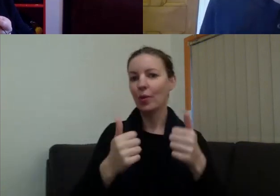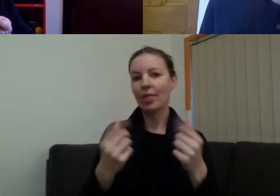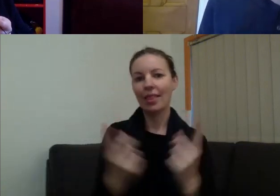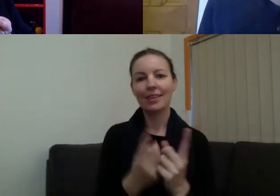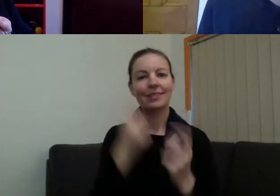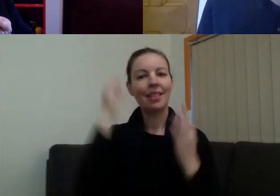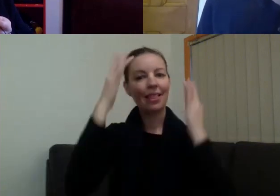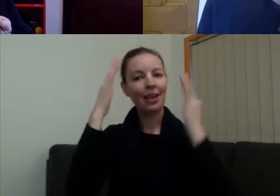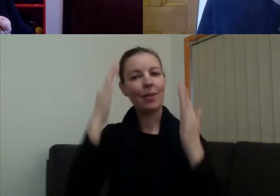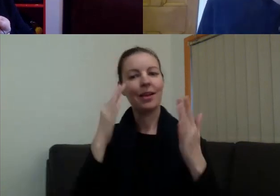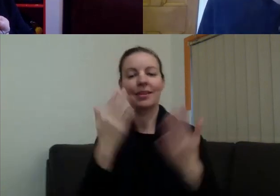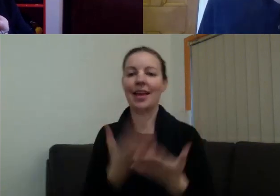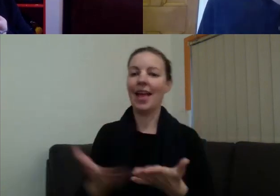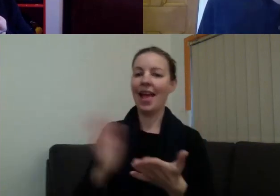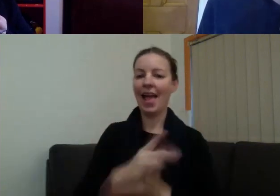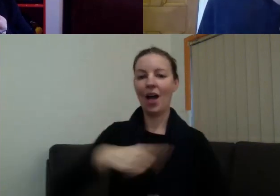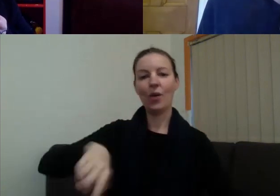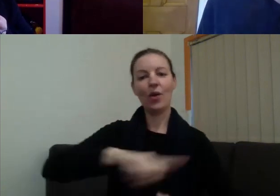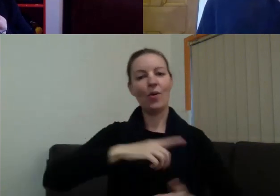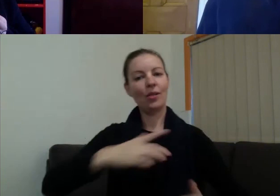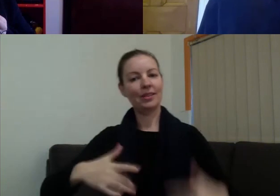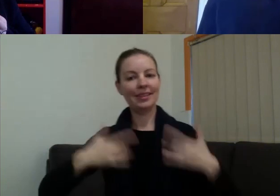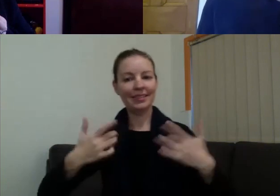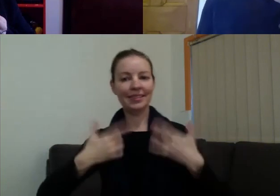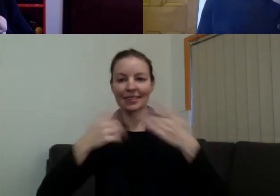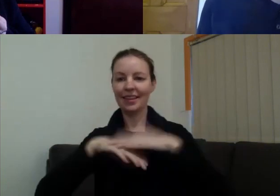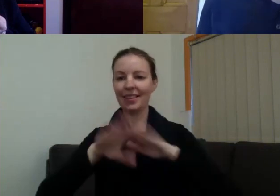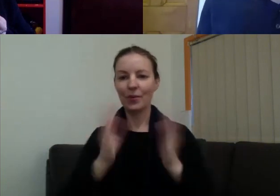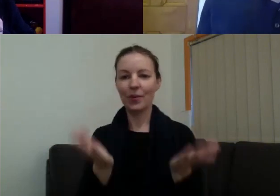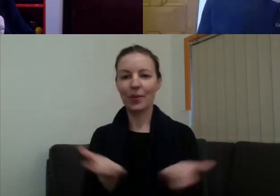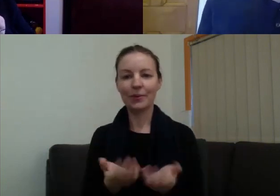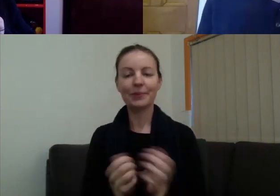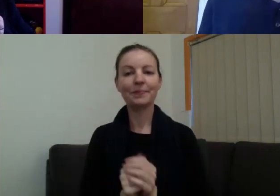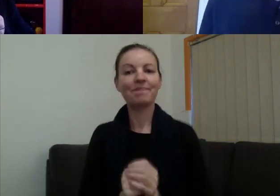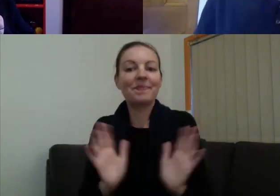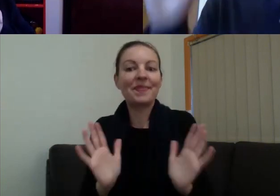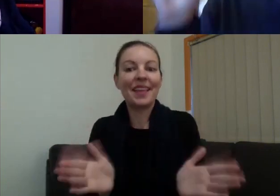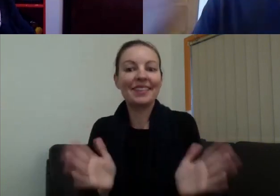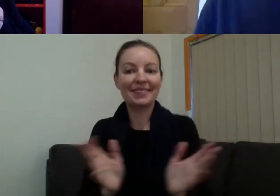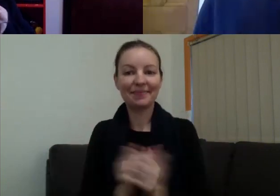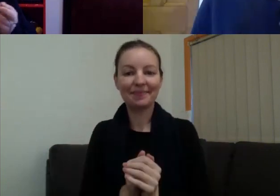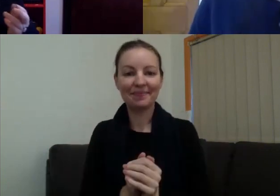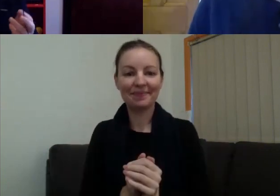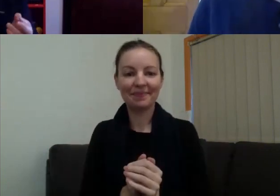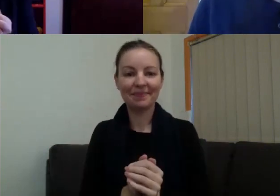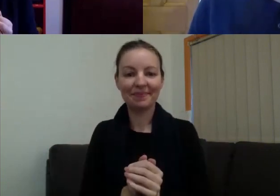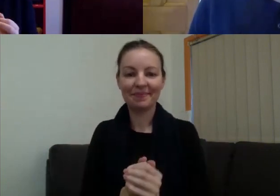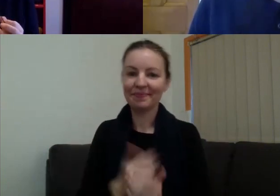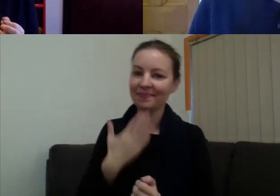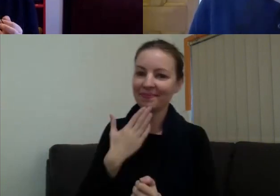In this world. So, thank you. That's it! VINCENT Thank you, everybody. See you again.